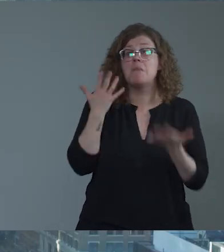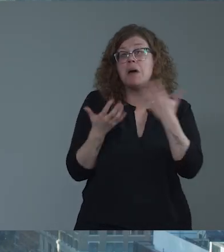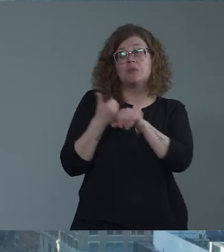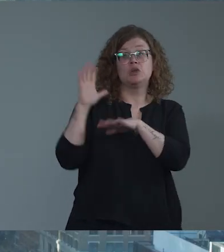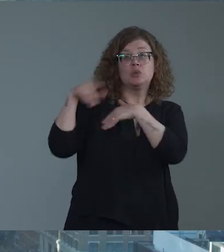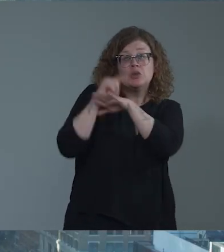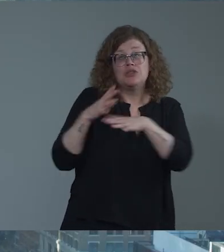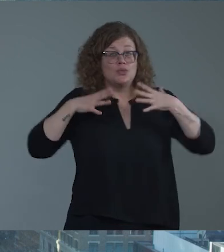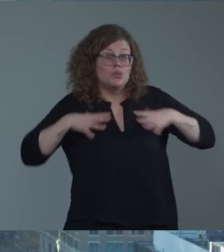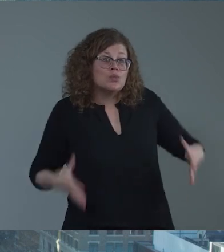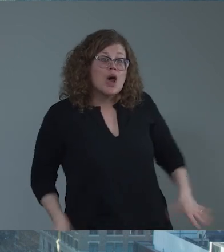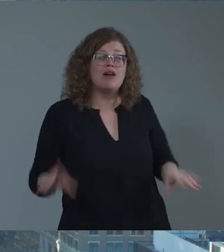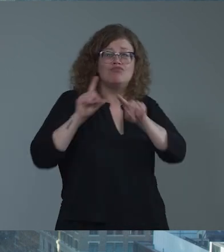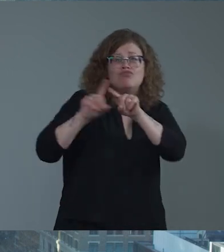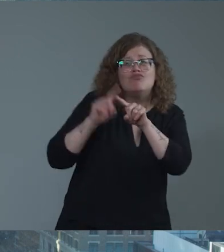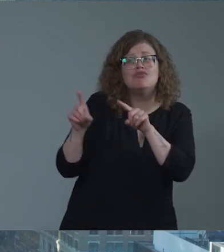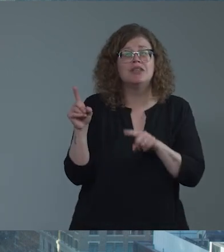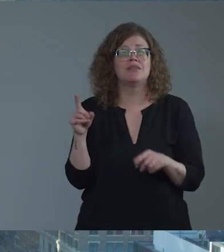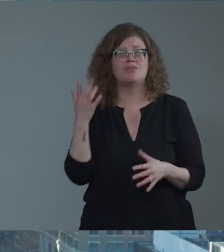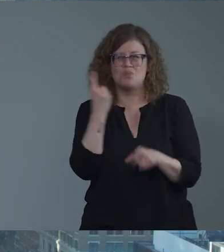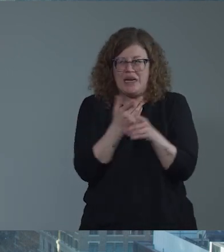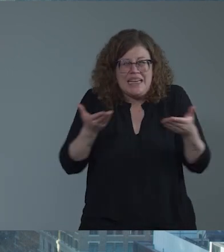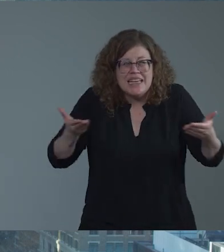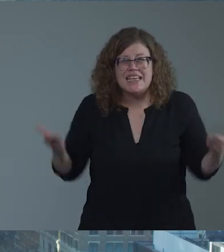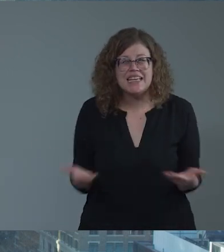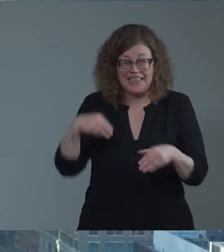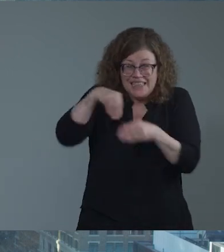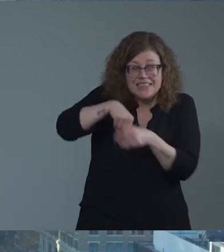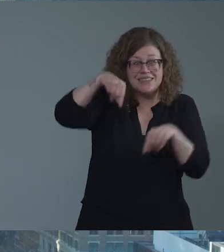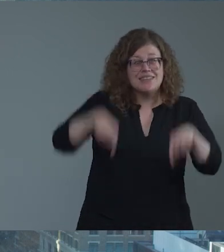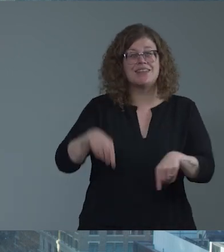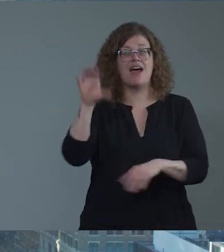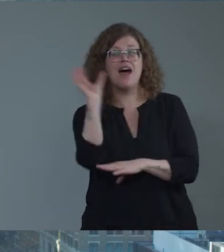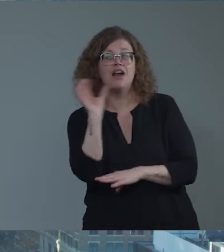And I think that's really why I'm so keen and excited for Calgary Arts